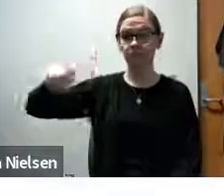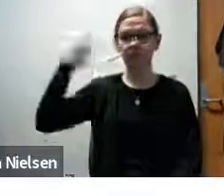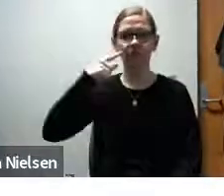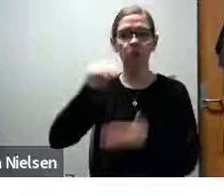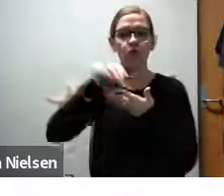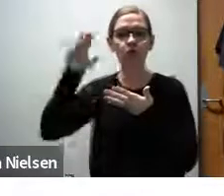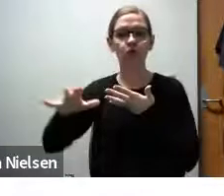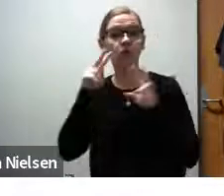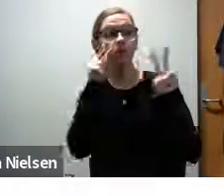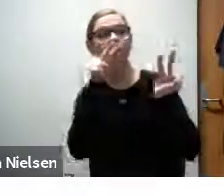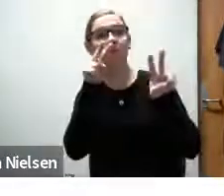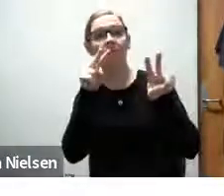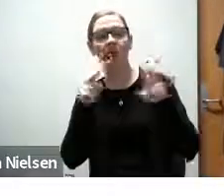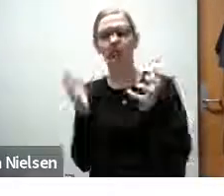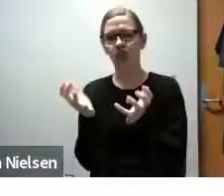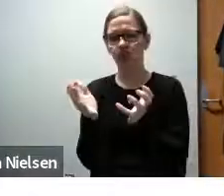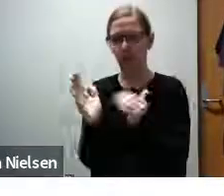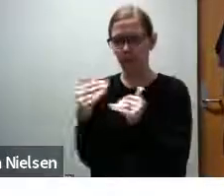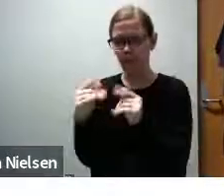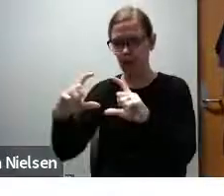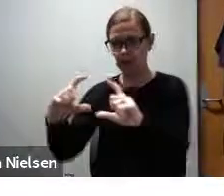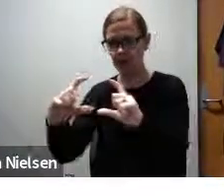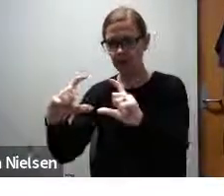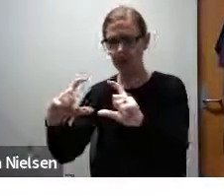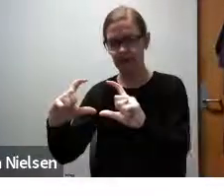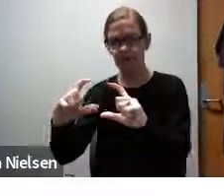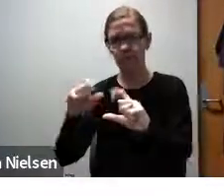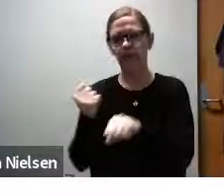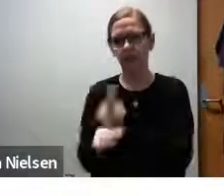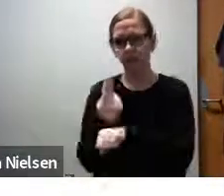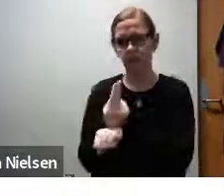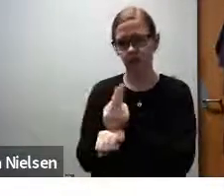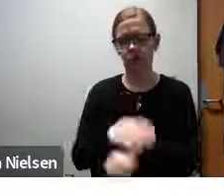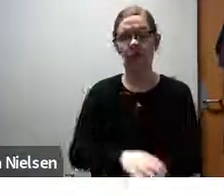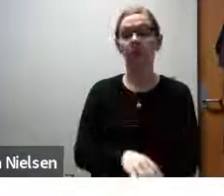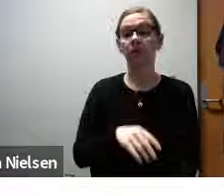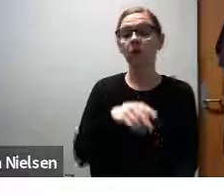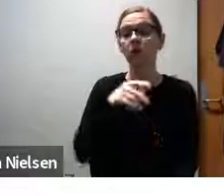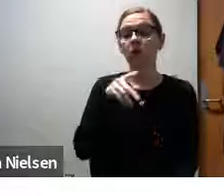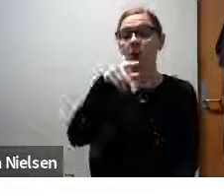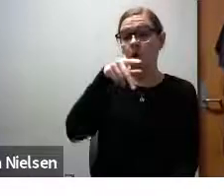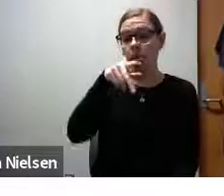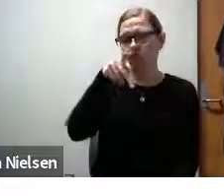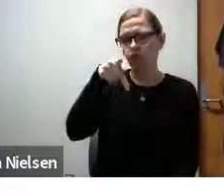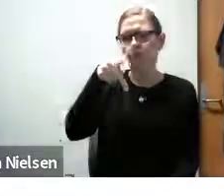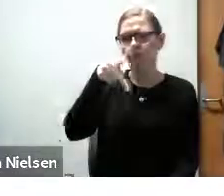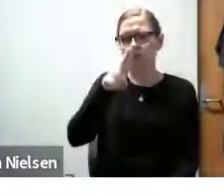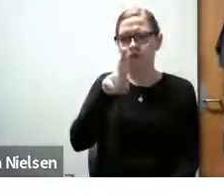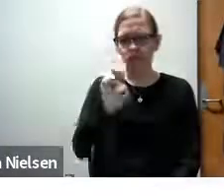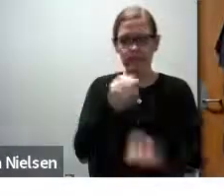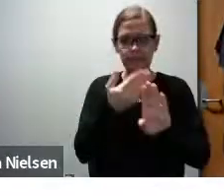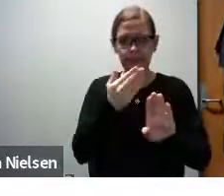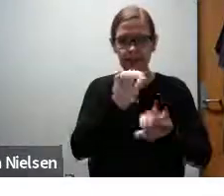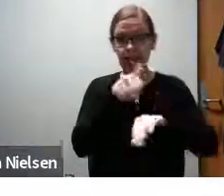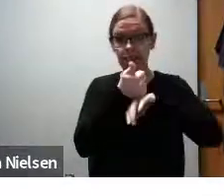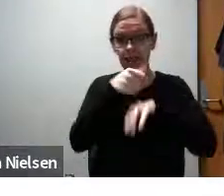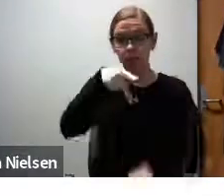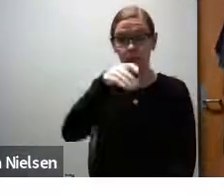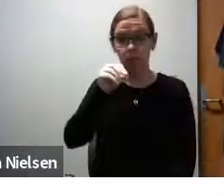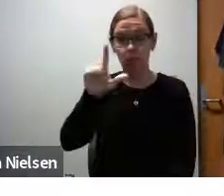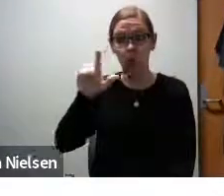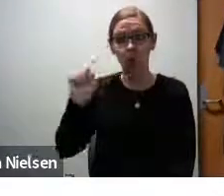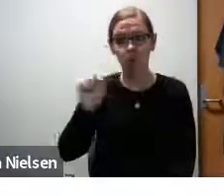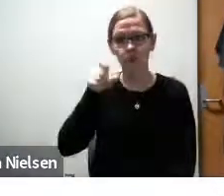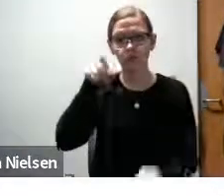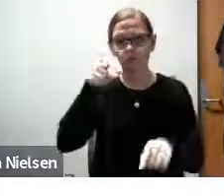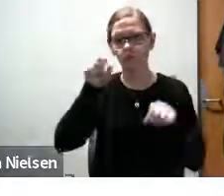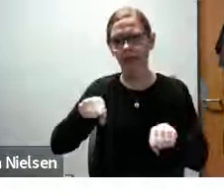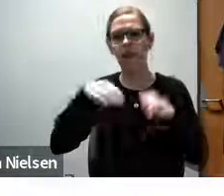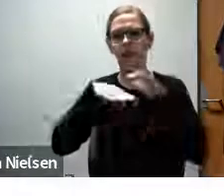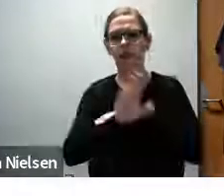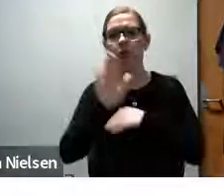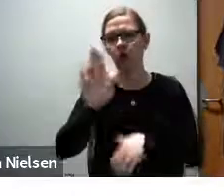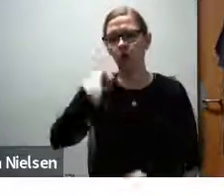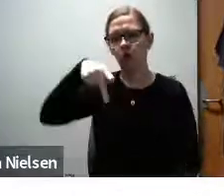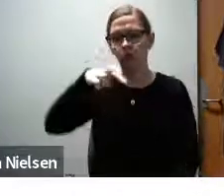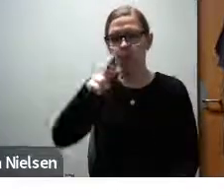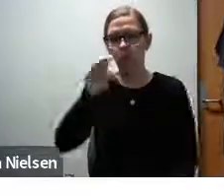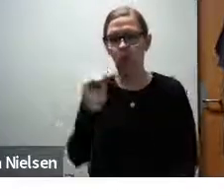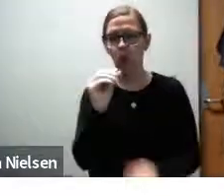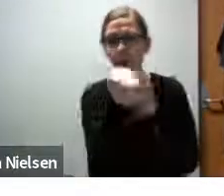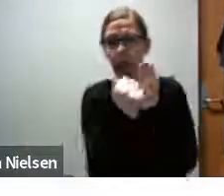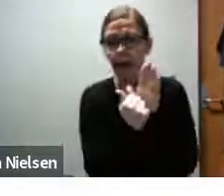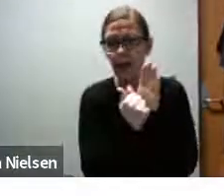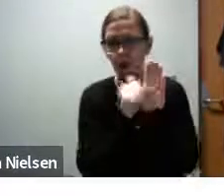Yes, you can. Preset the polls. Um, if you go into your zoom.us a pro account, you can set up the polls for the meetings in your pro account there and then it will automatically